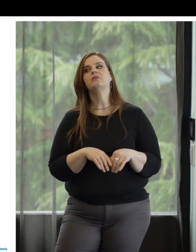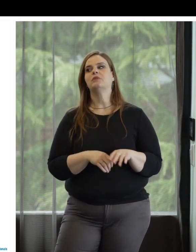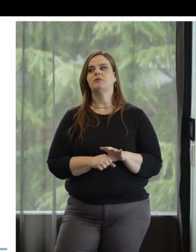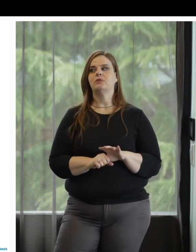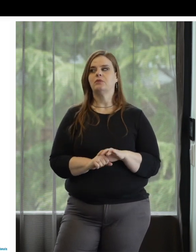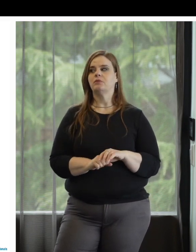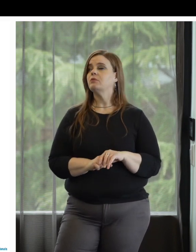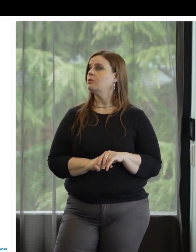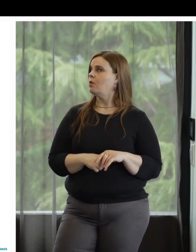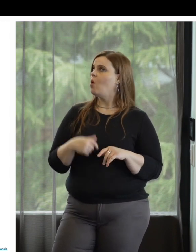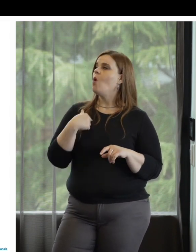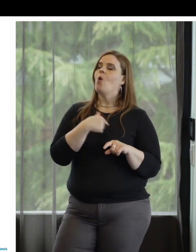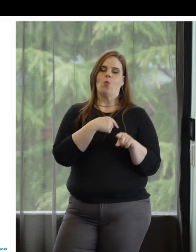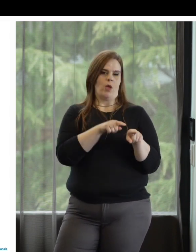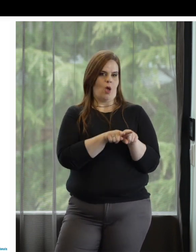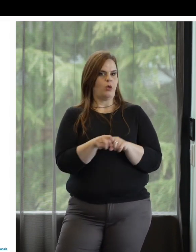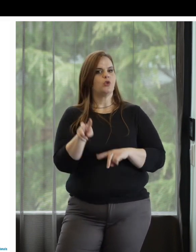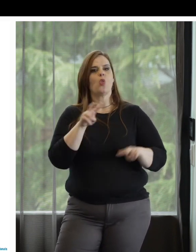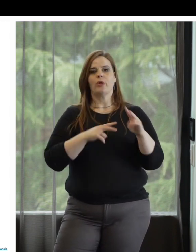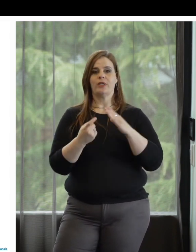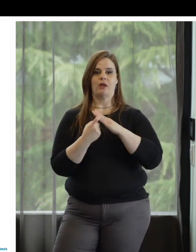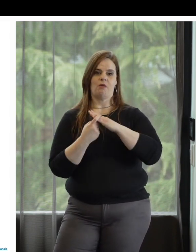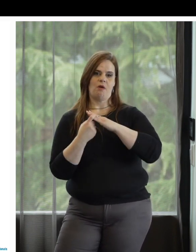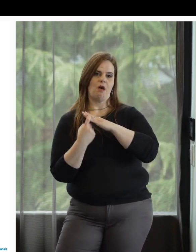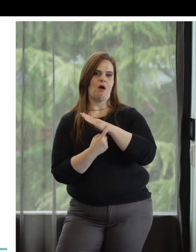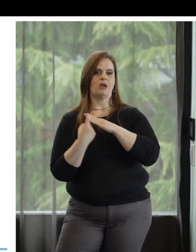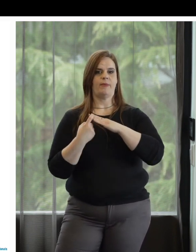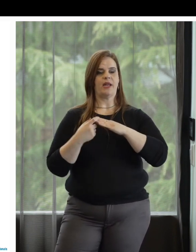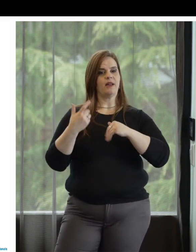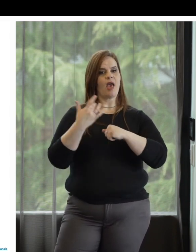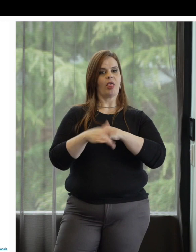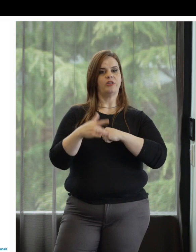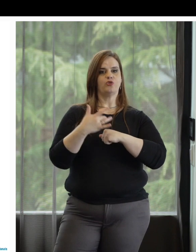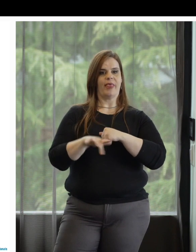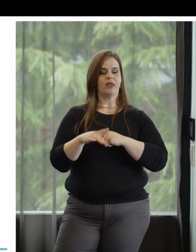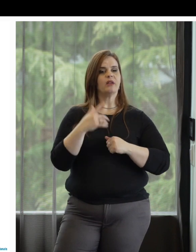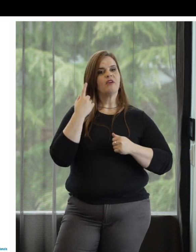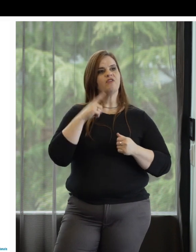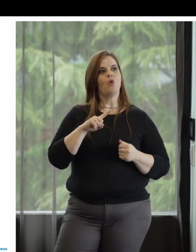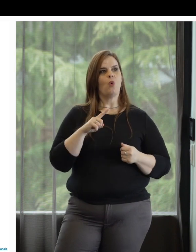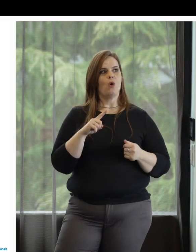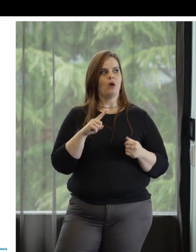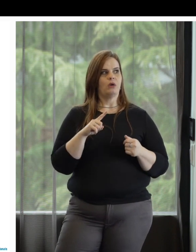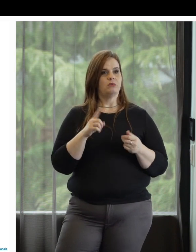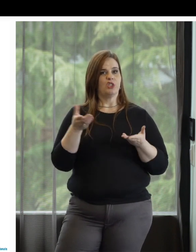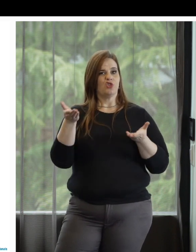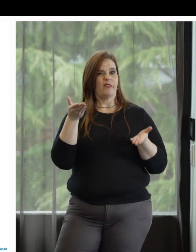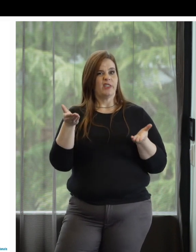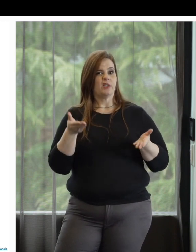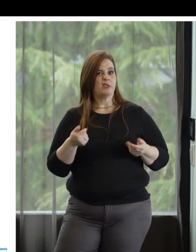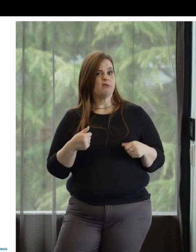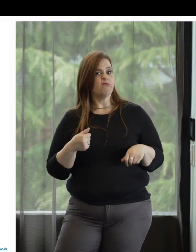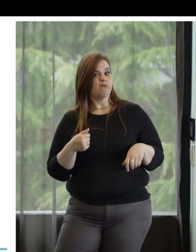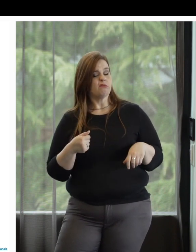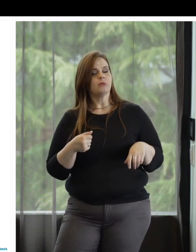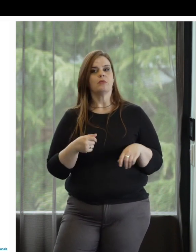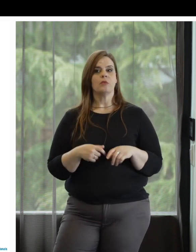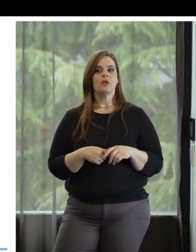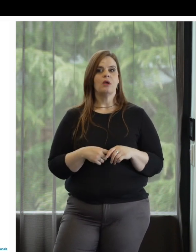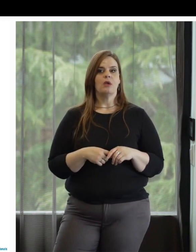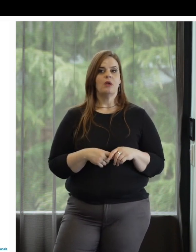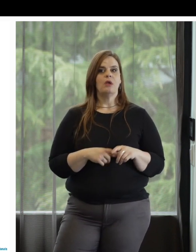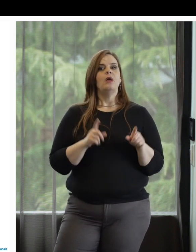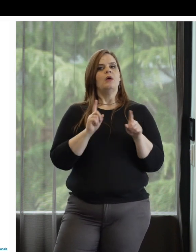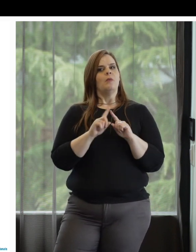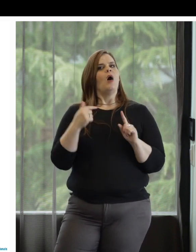at automating eligibility for services. But we decided